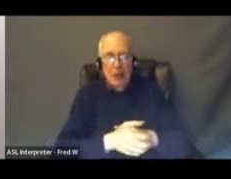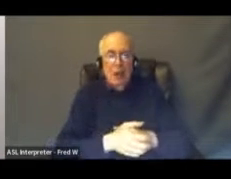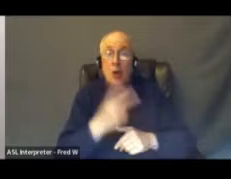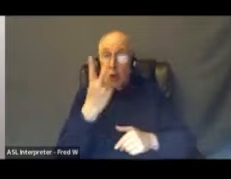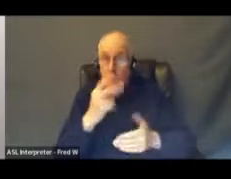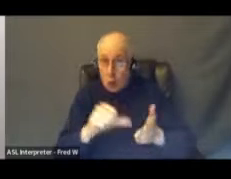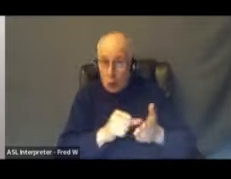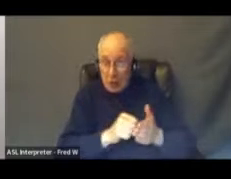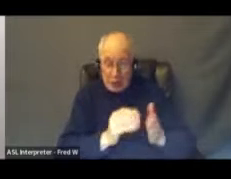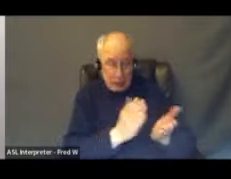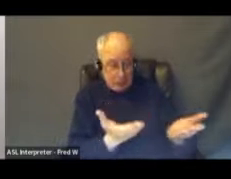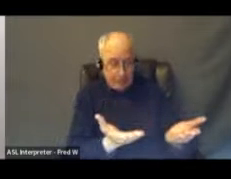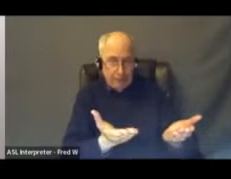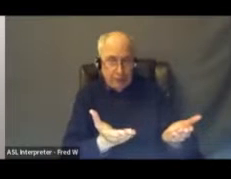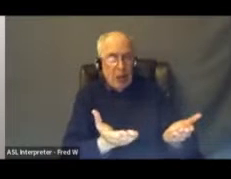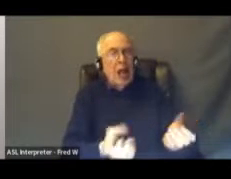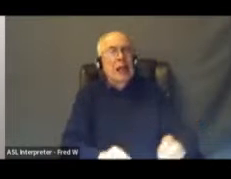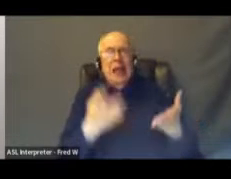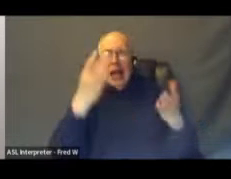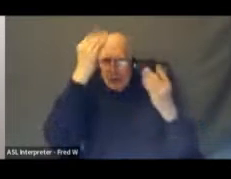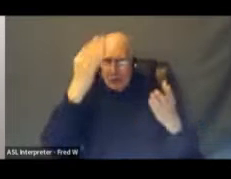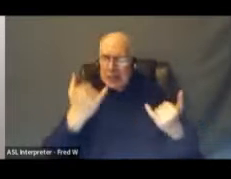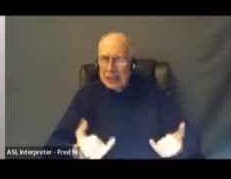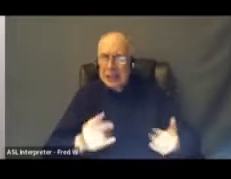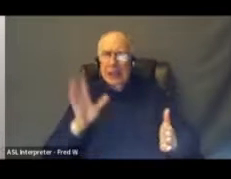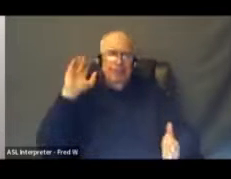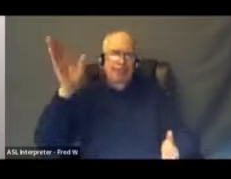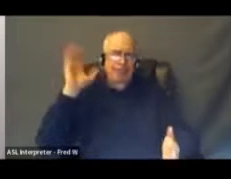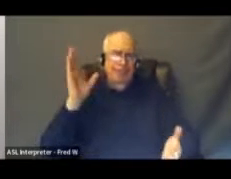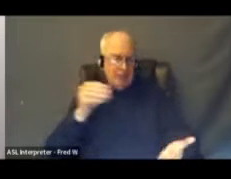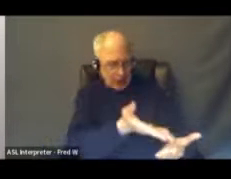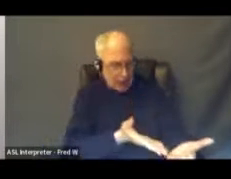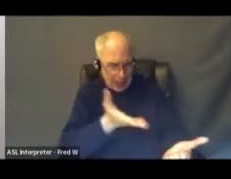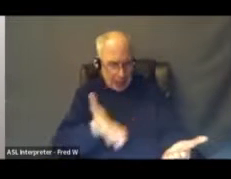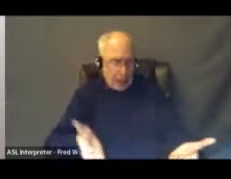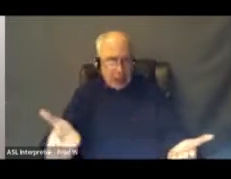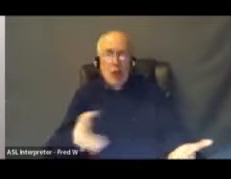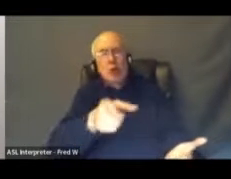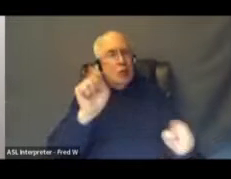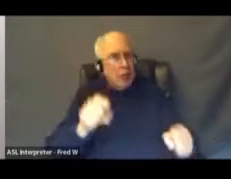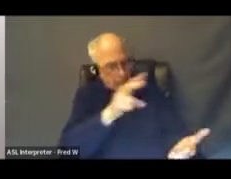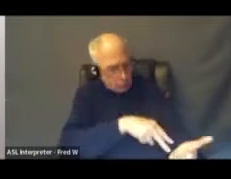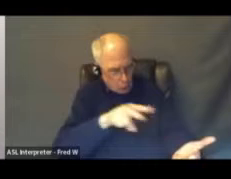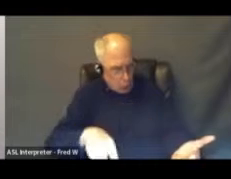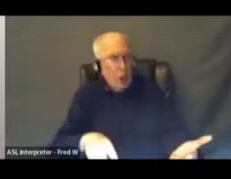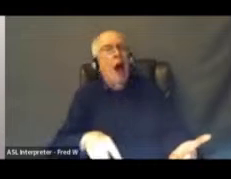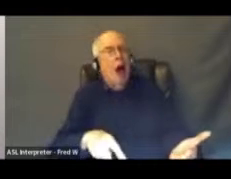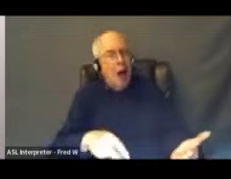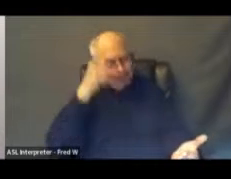a lot of the information that we talked about today. So that you can refer back to it and have some guides on that two pager is